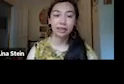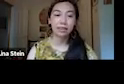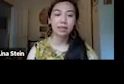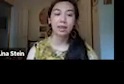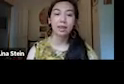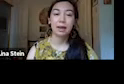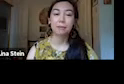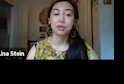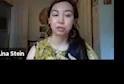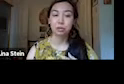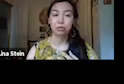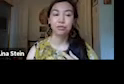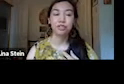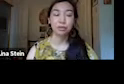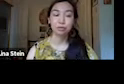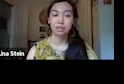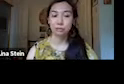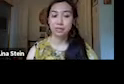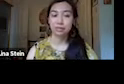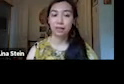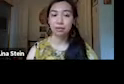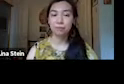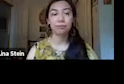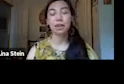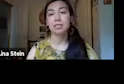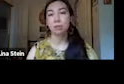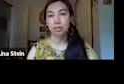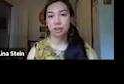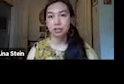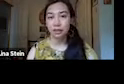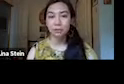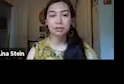due to improved general self-perceived health and supporting child development